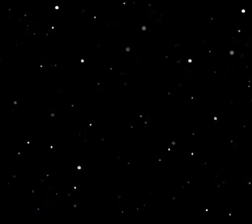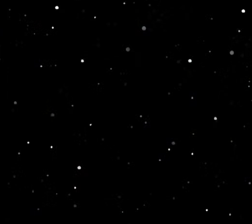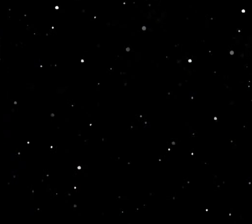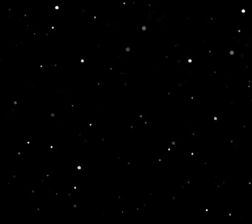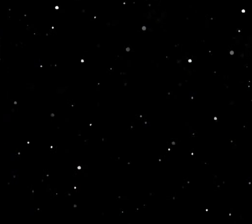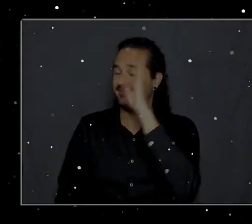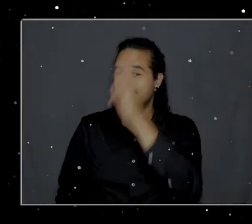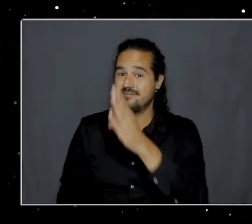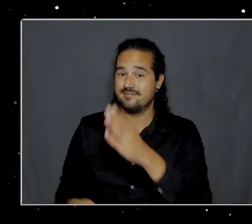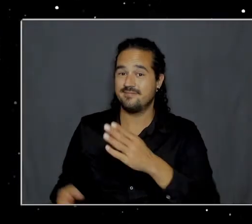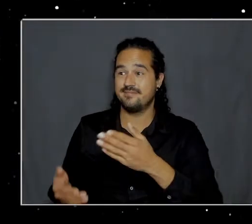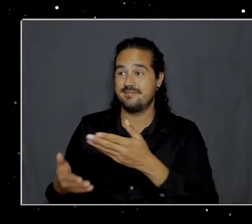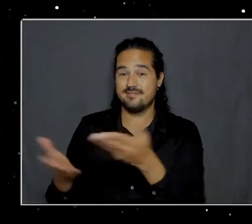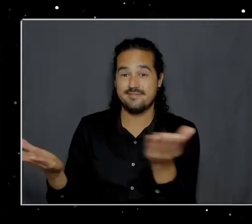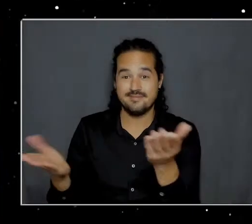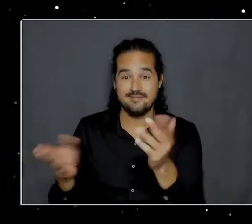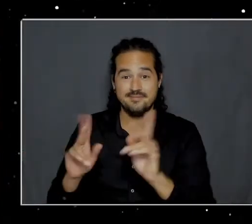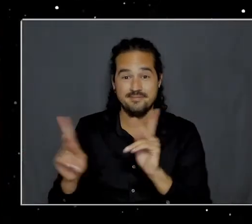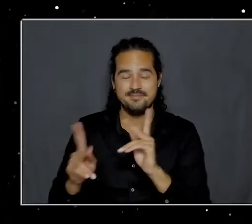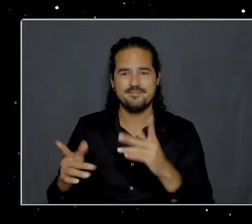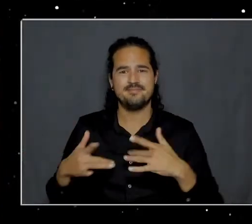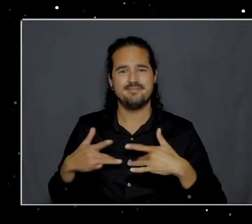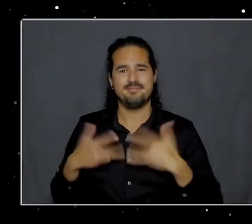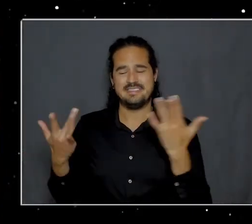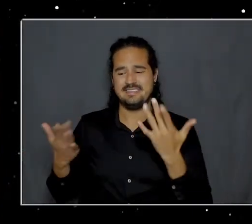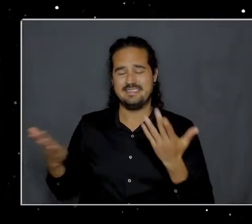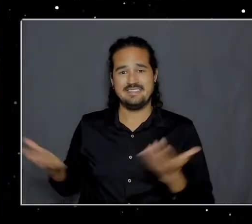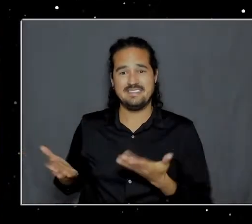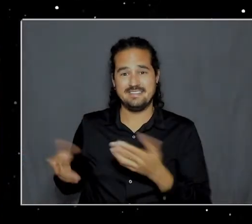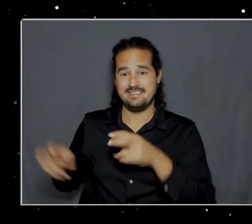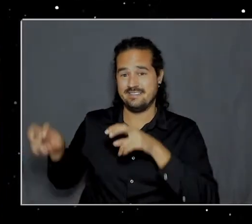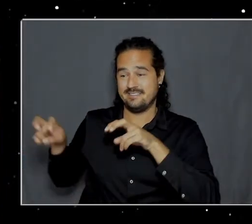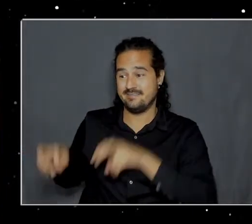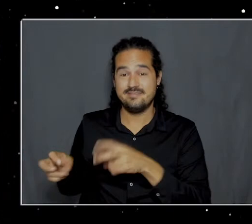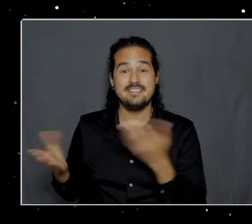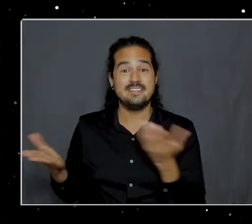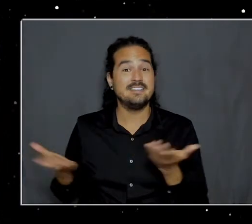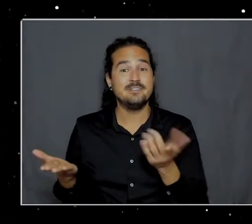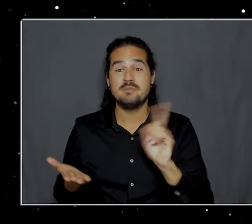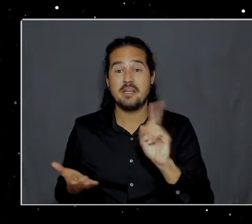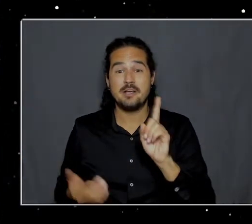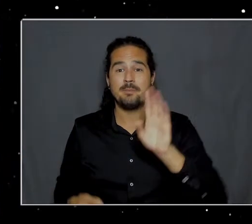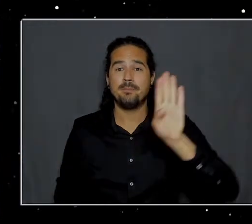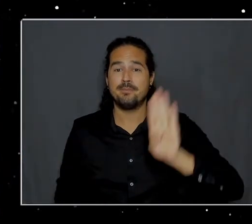MICHELE STORMS: HELLO, EVERYONE.